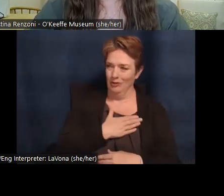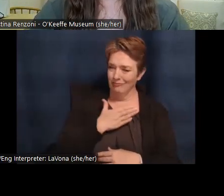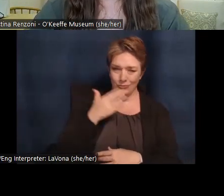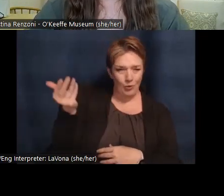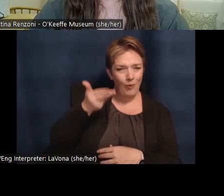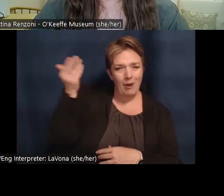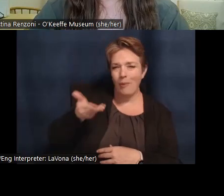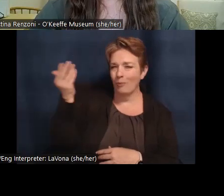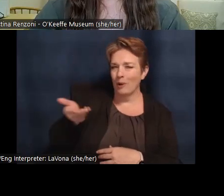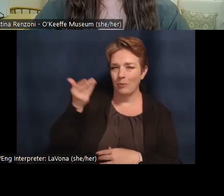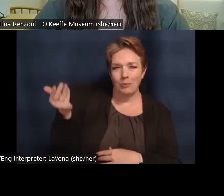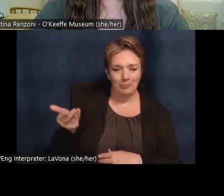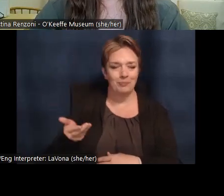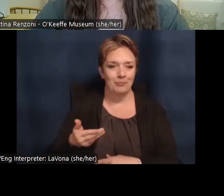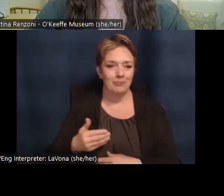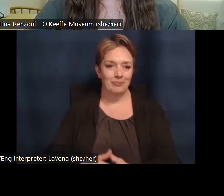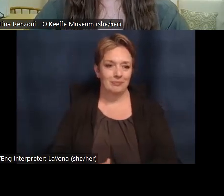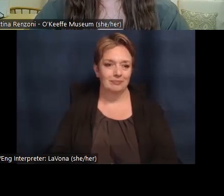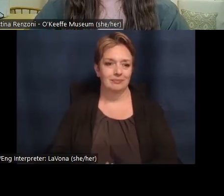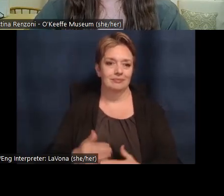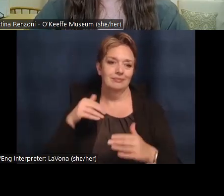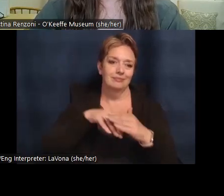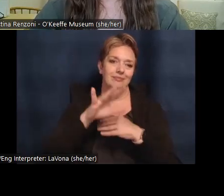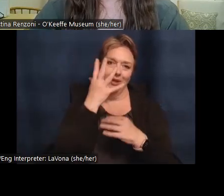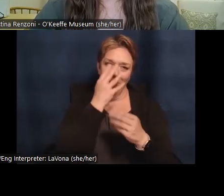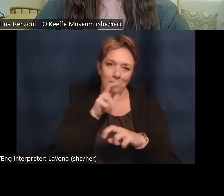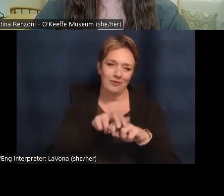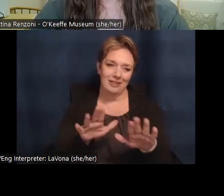And then of course into that gorgeous sitting room that we've already talked a little bit about.